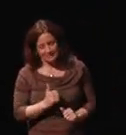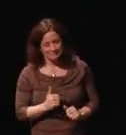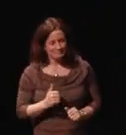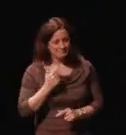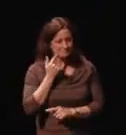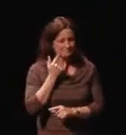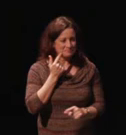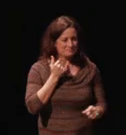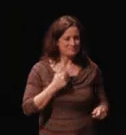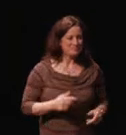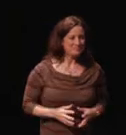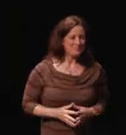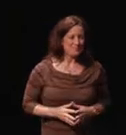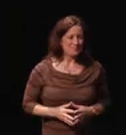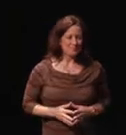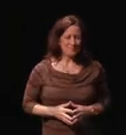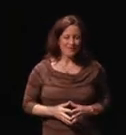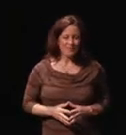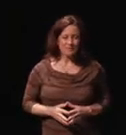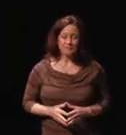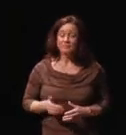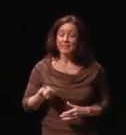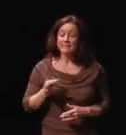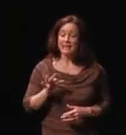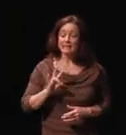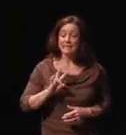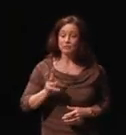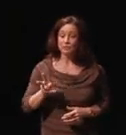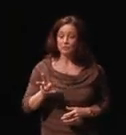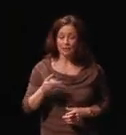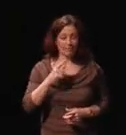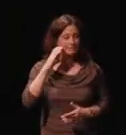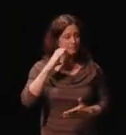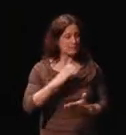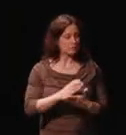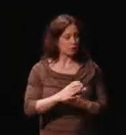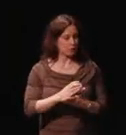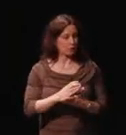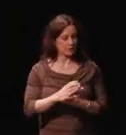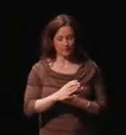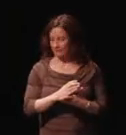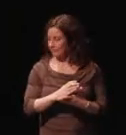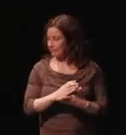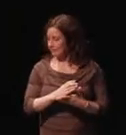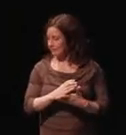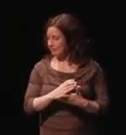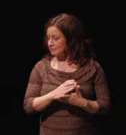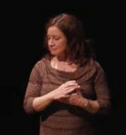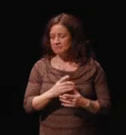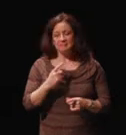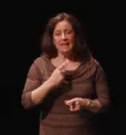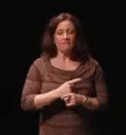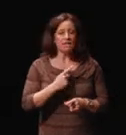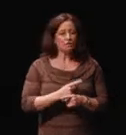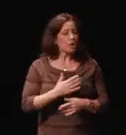1972, this is a picture with a fairly conventional amusement arcade.